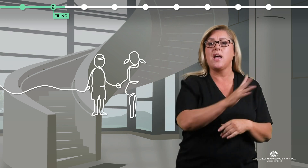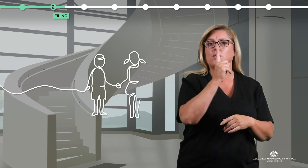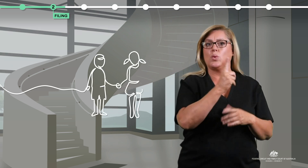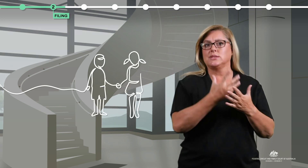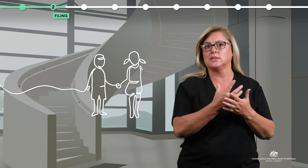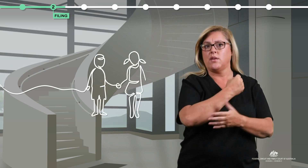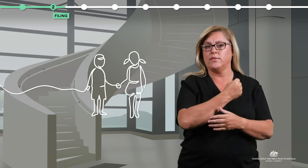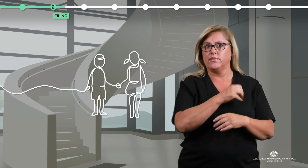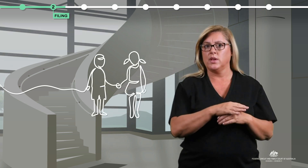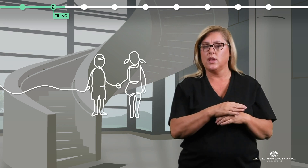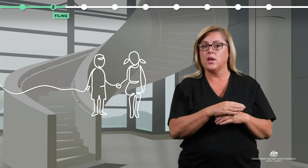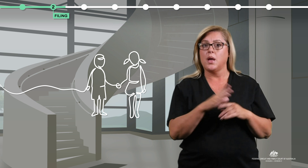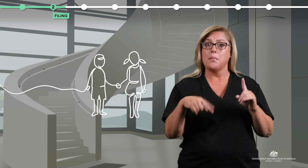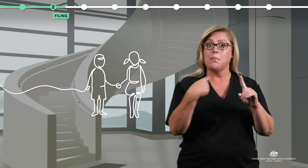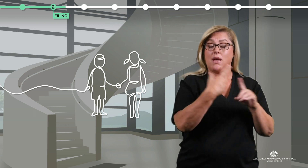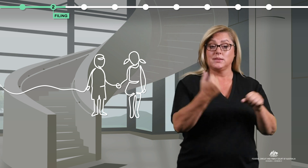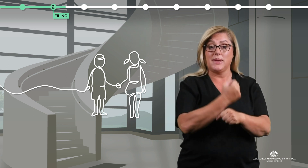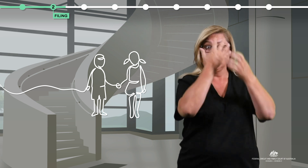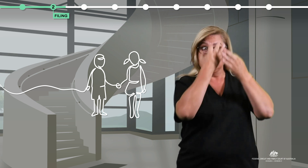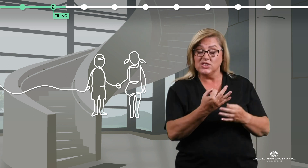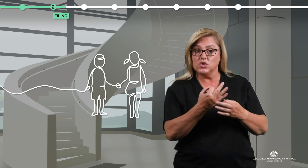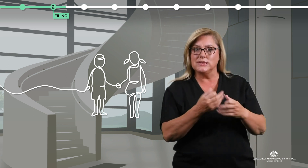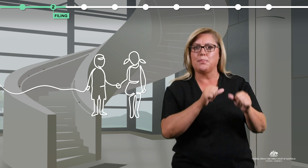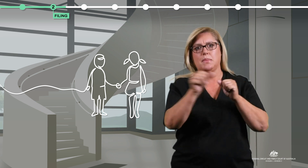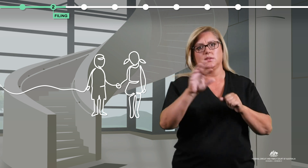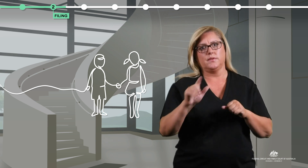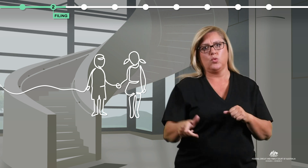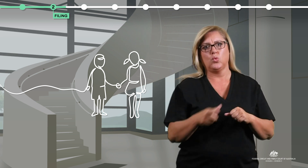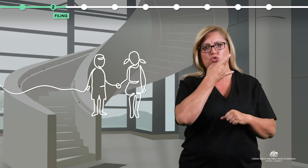and making decisions in the best interests of children.